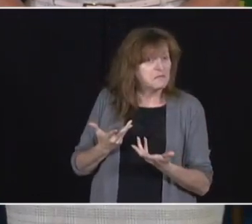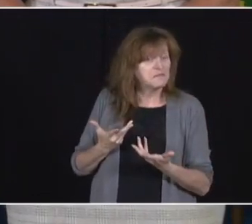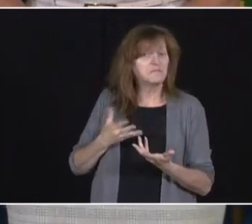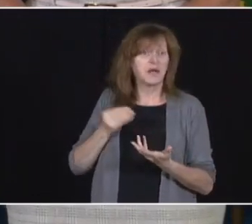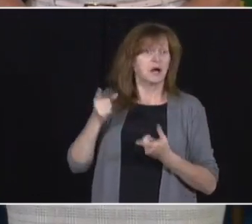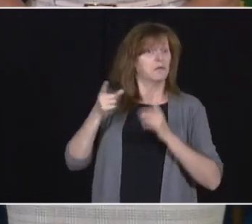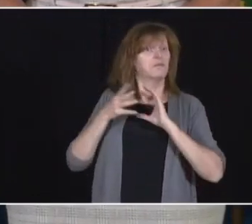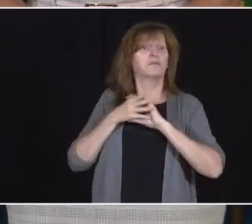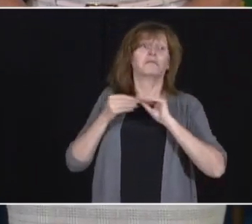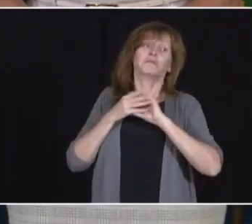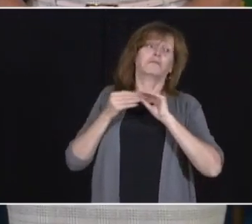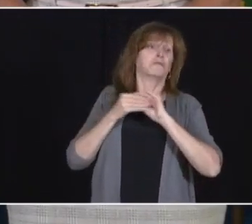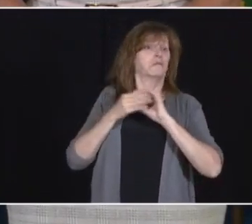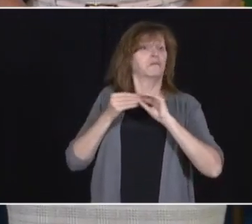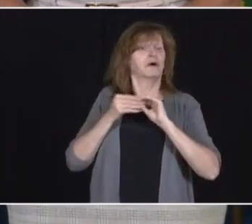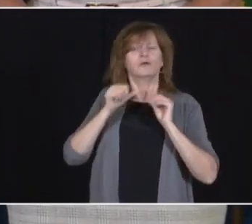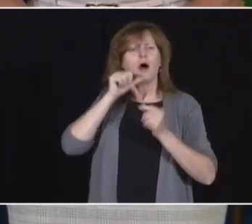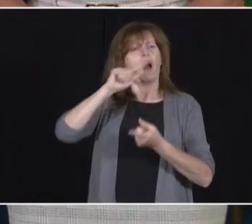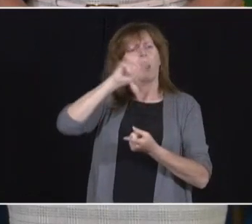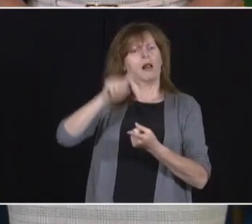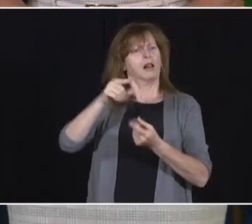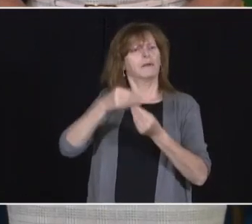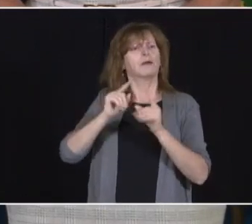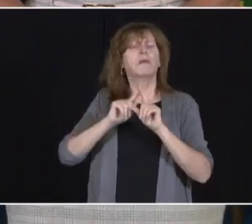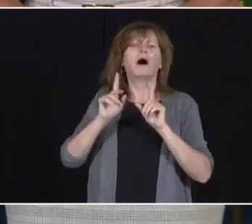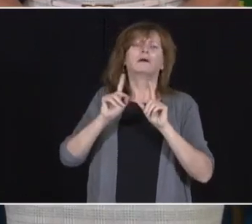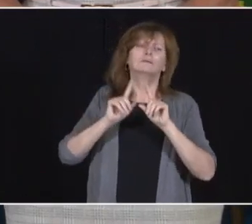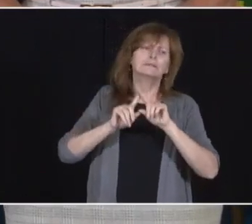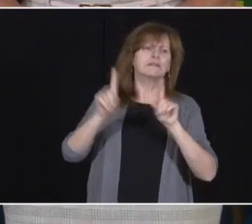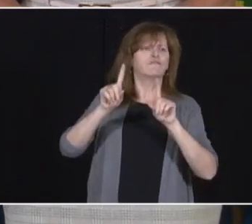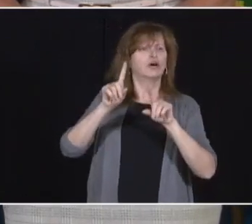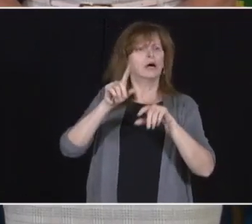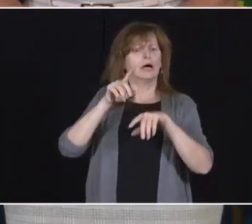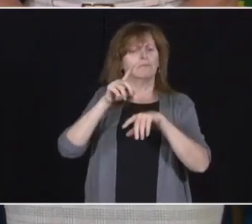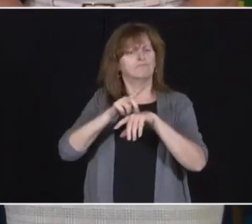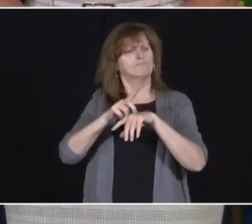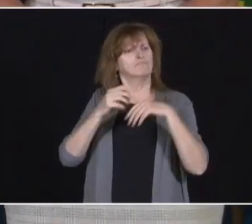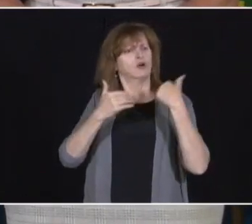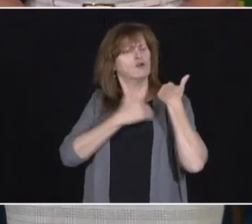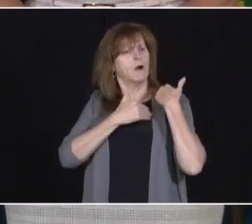meritorious announcement today. I detoxing of the please come us homelessness, addiction, social issues, assigning those response abilities